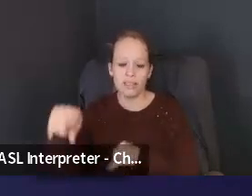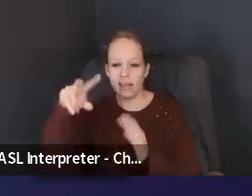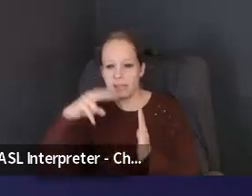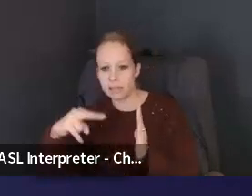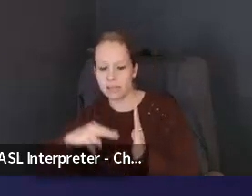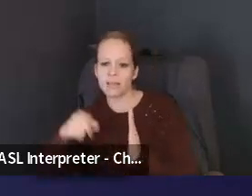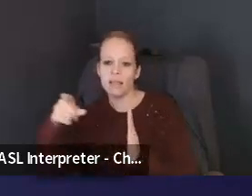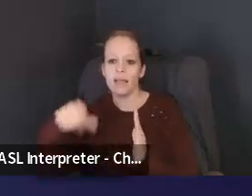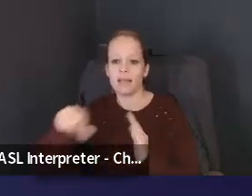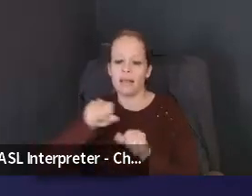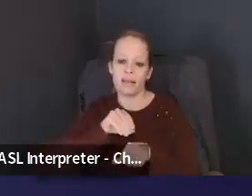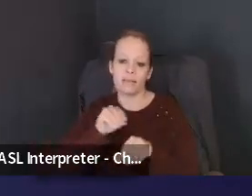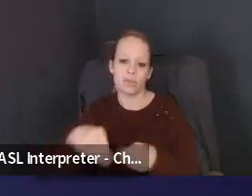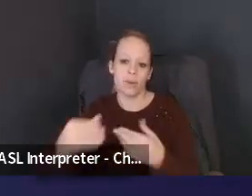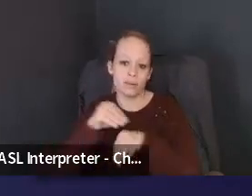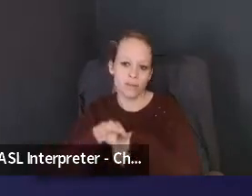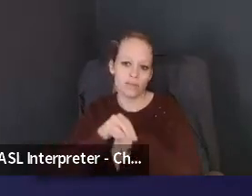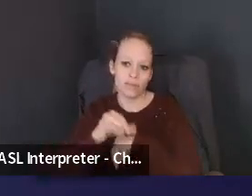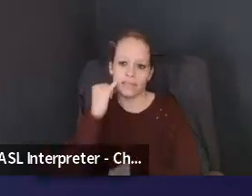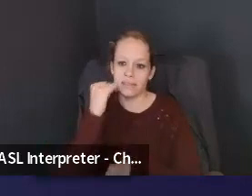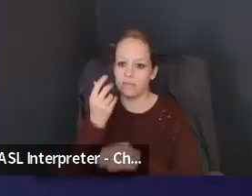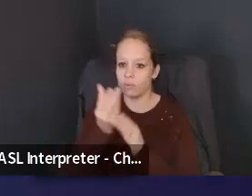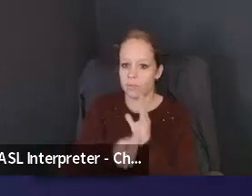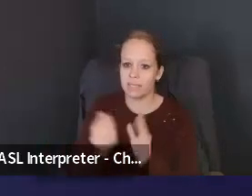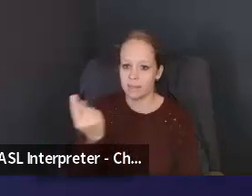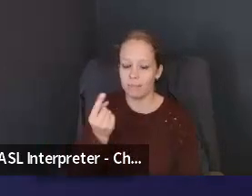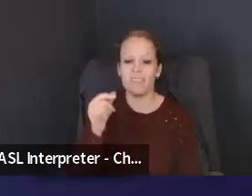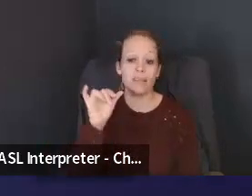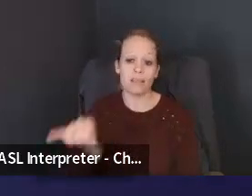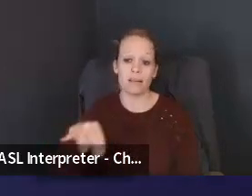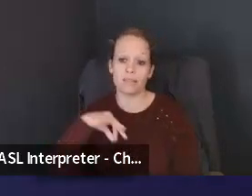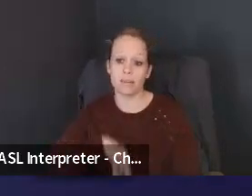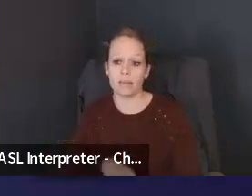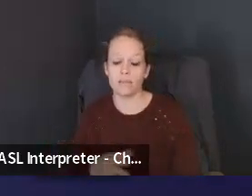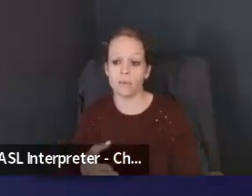if we've got, if we're forgetting something which helps because that budget really does drive what